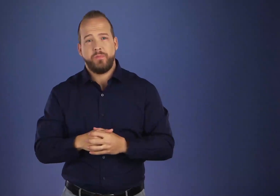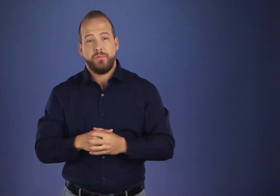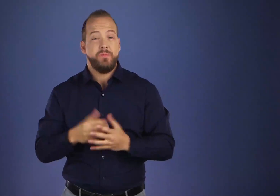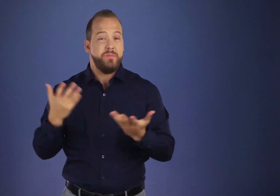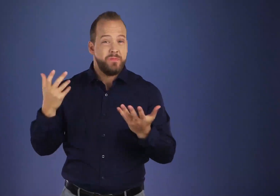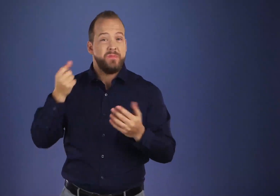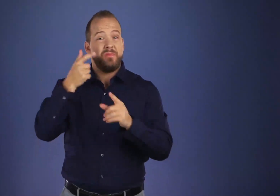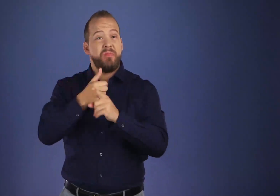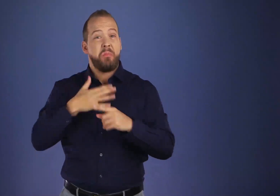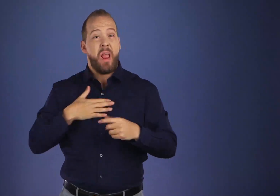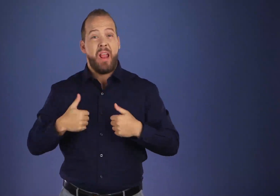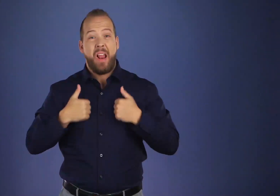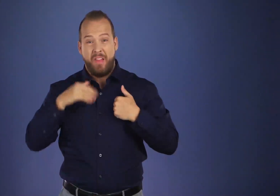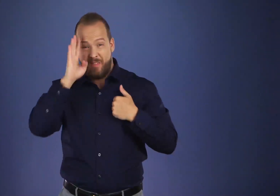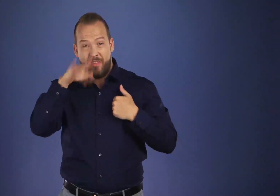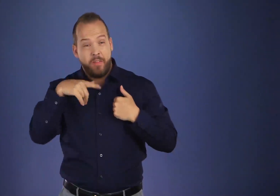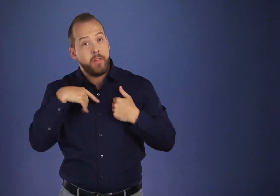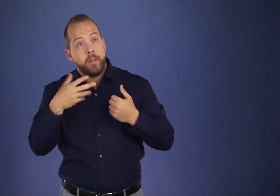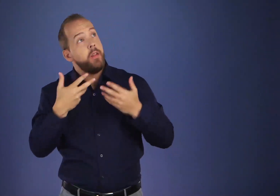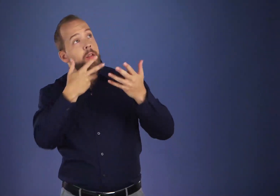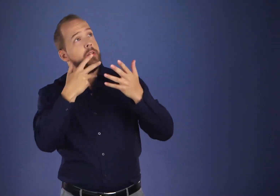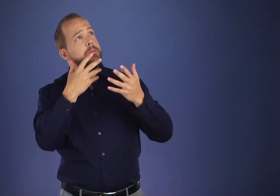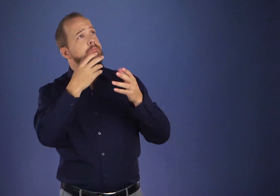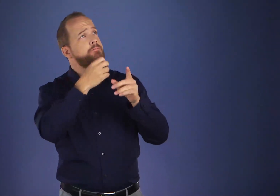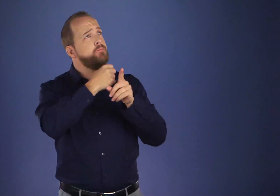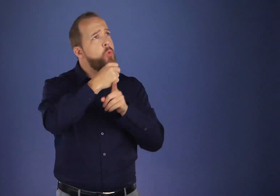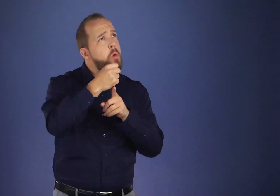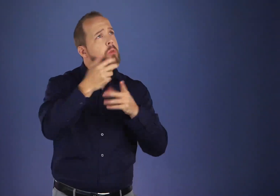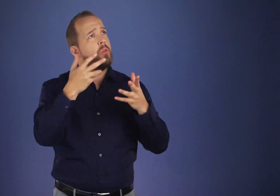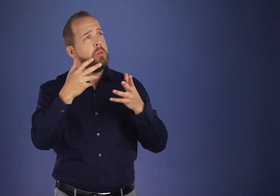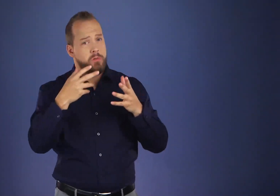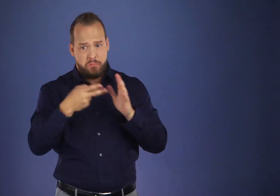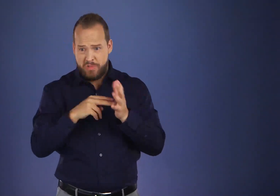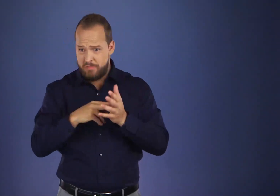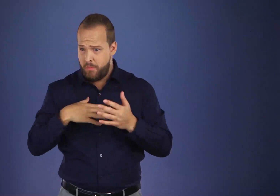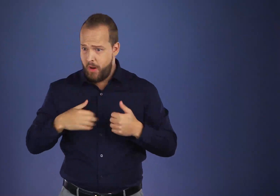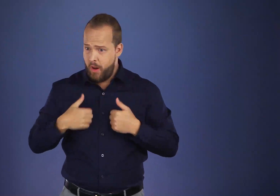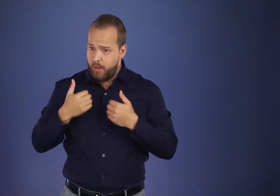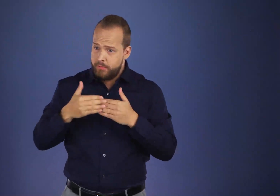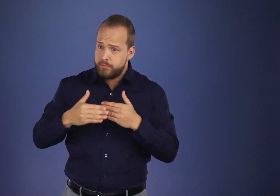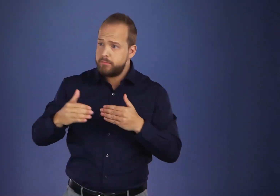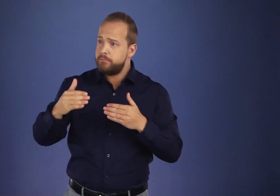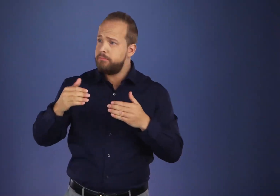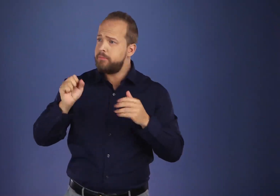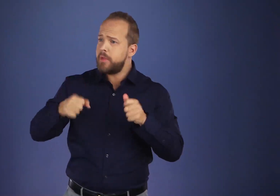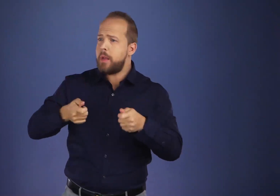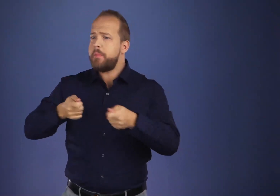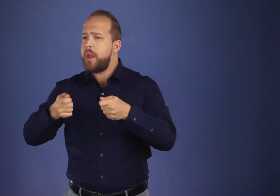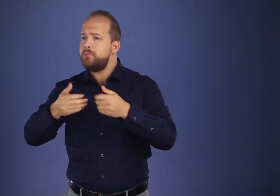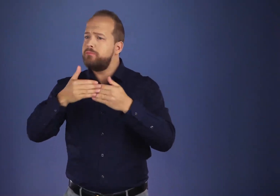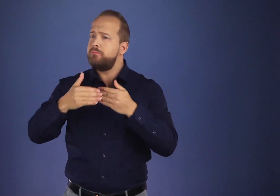Of course the sponsor points out that our friend's life is still unmanageable even though he is sober,